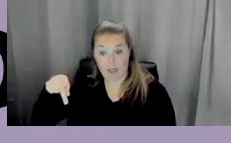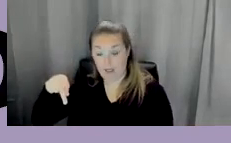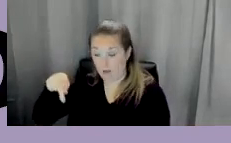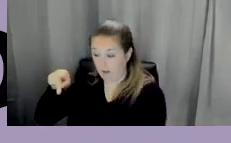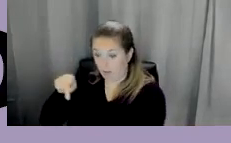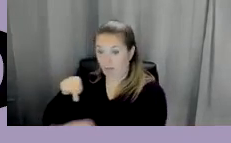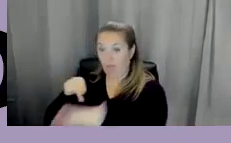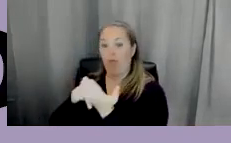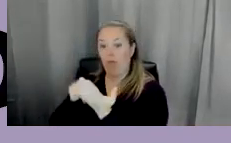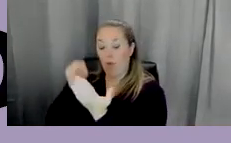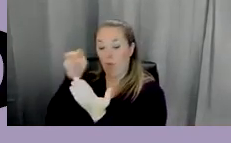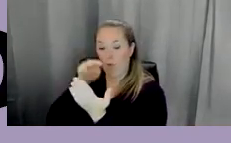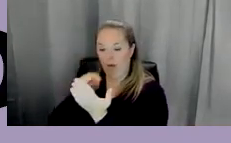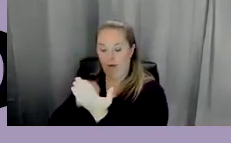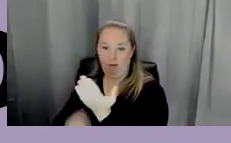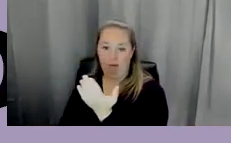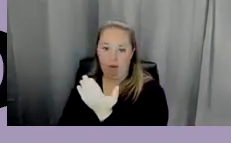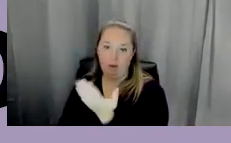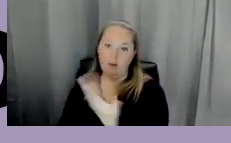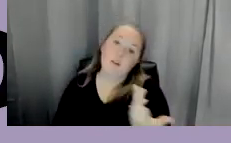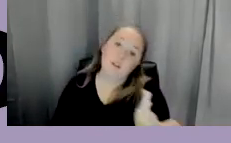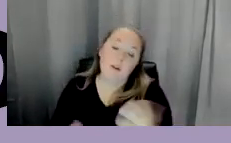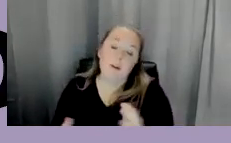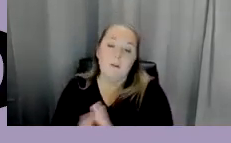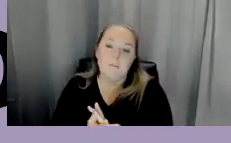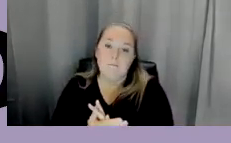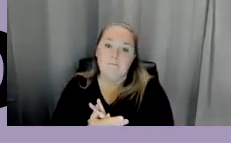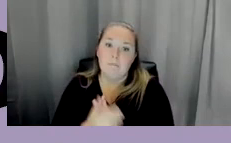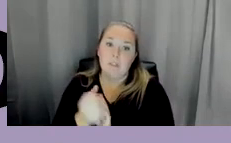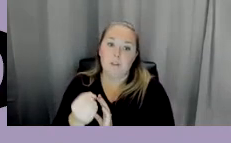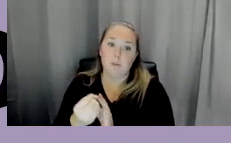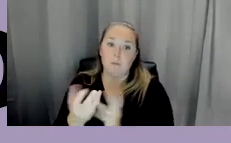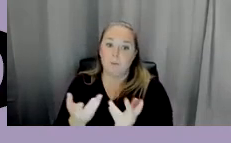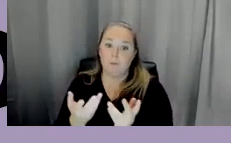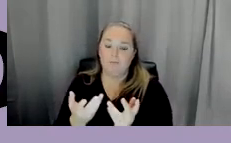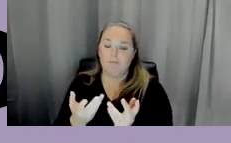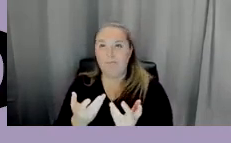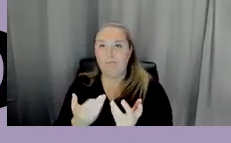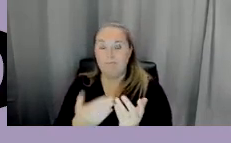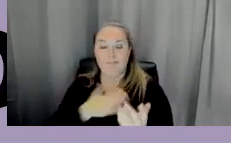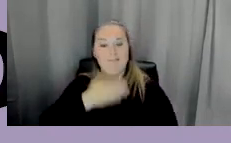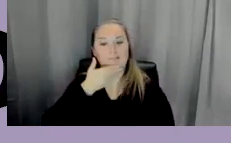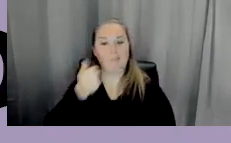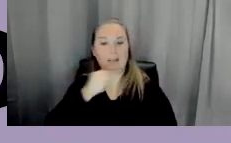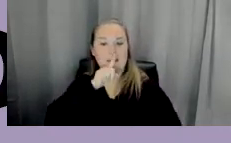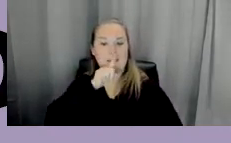THOUGHTS ON THAT. I THINK I WOULD ENCOURAGE FOLKS TO REVIEW THE RFP, READ THE RFP